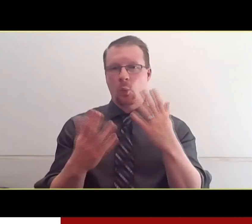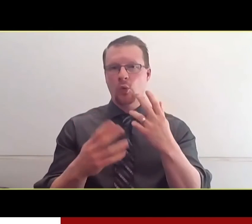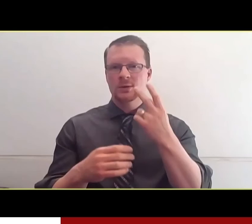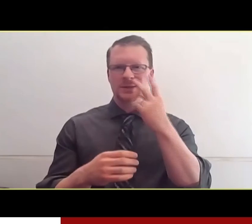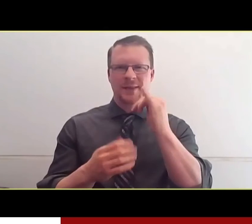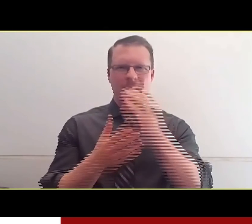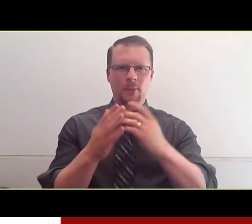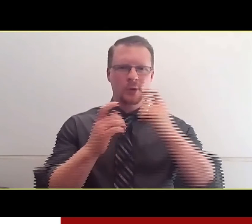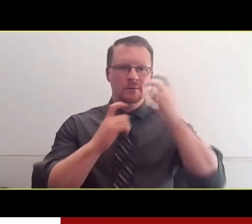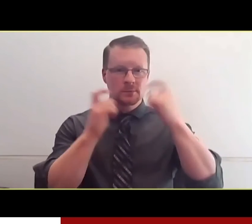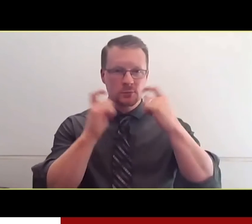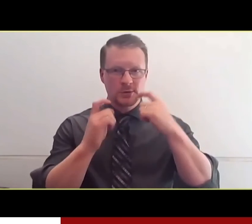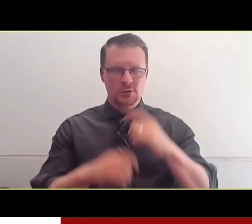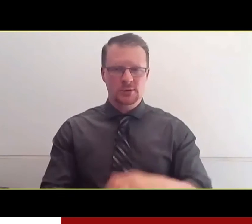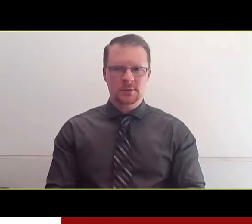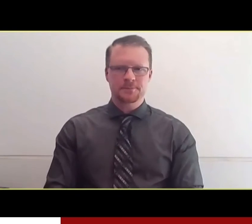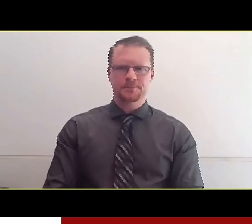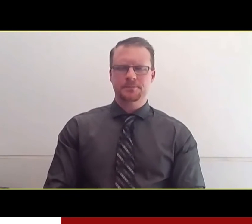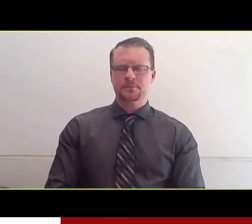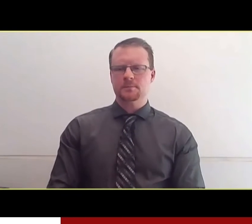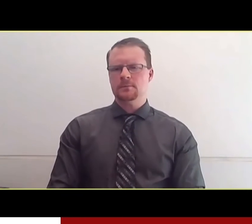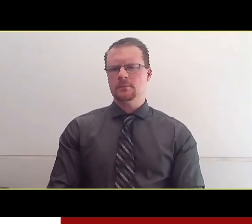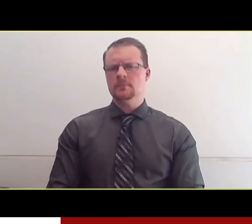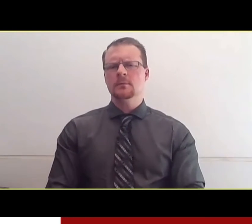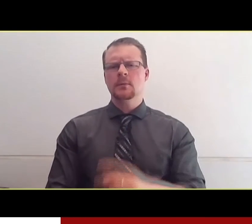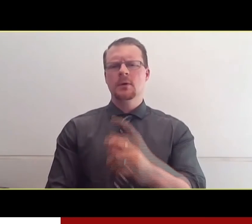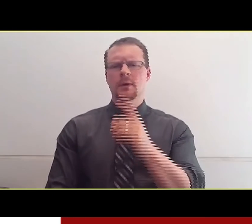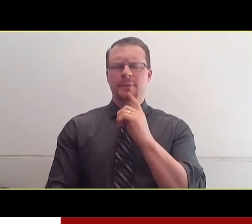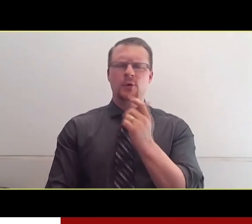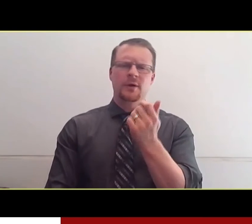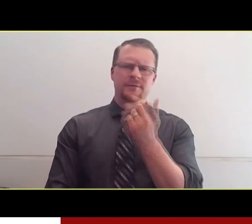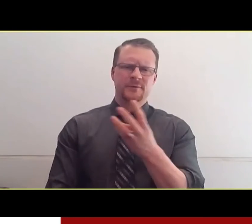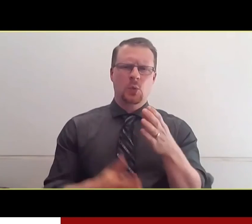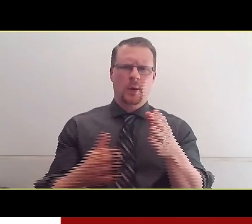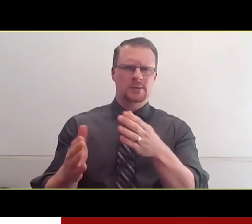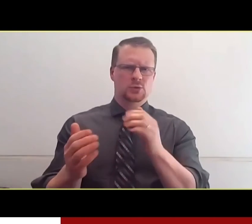We can't use those lip reading skills, can't look at people's expressions.